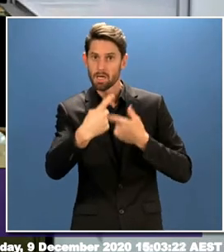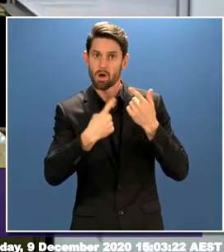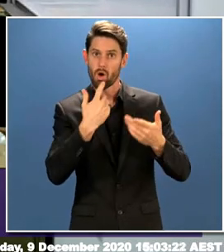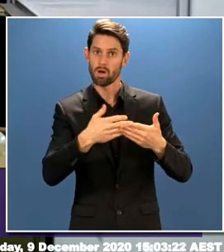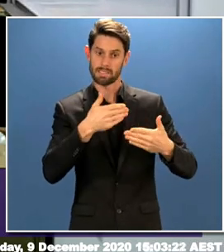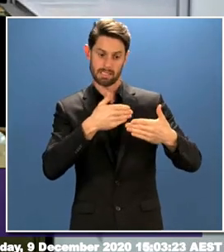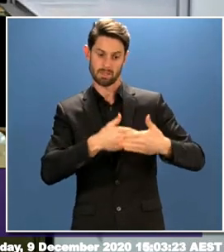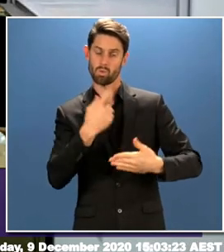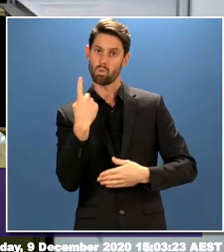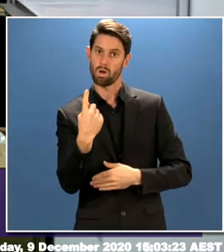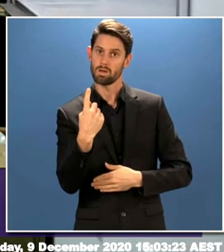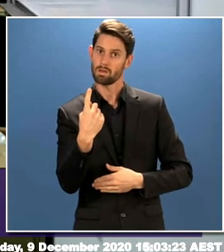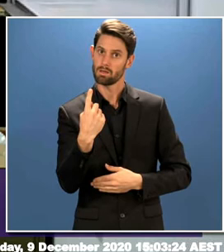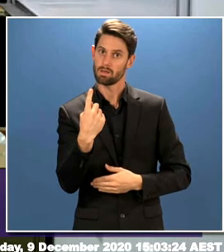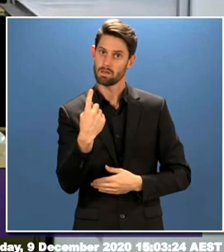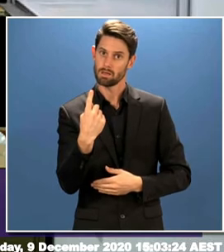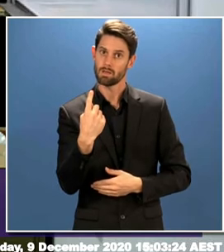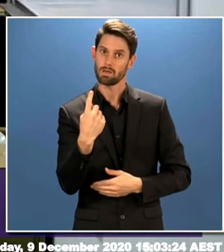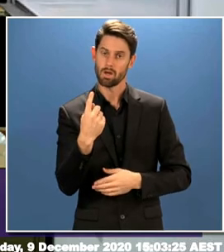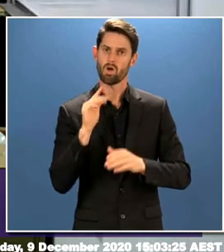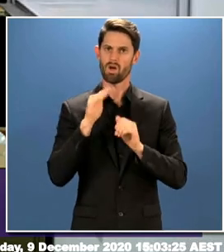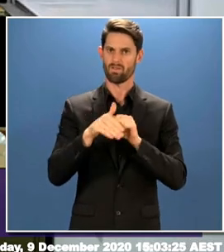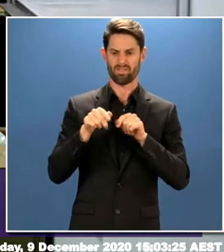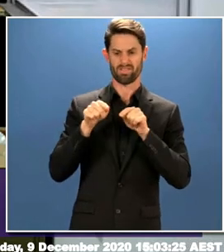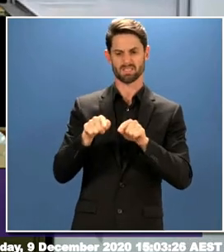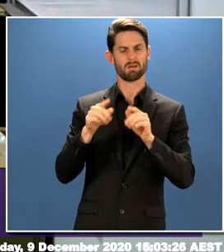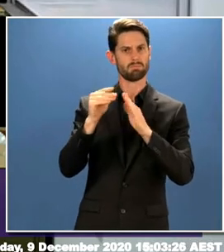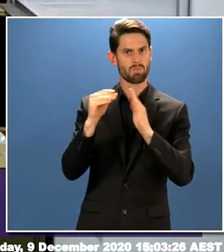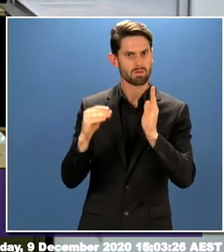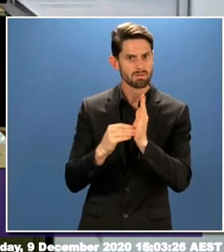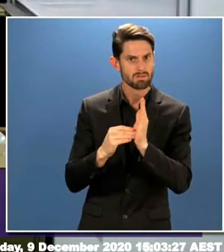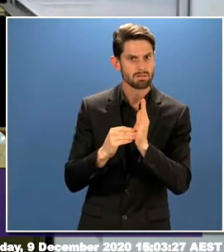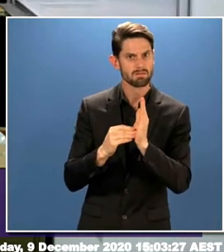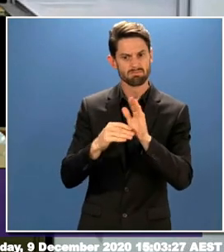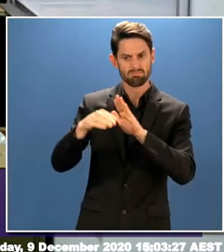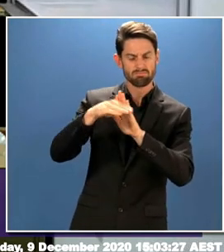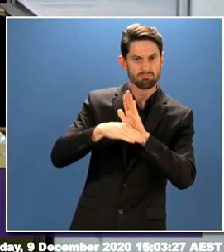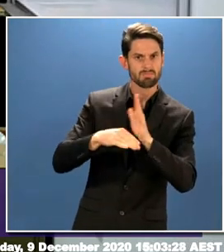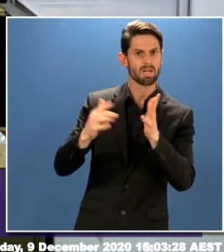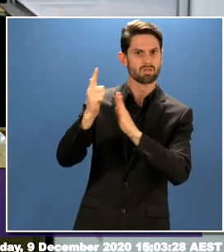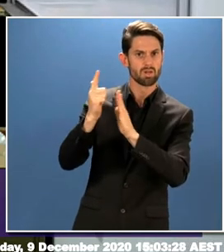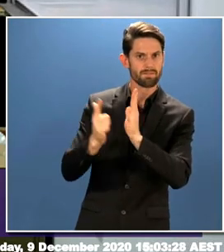particularly around the policy and legislative framework?